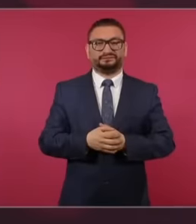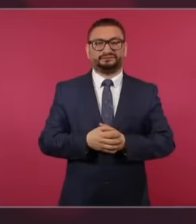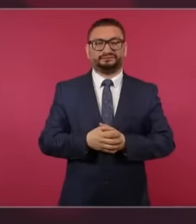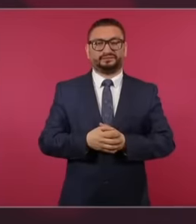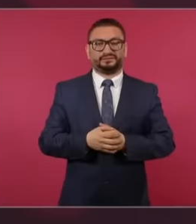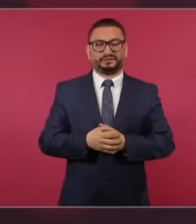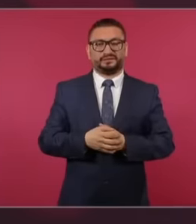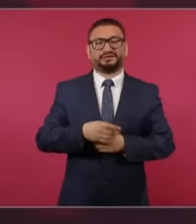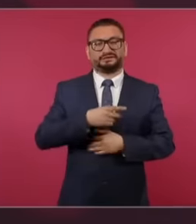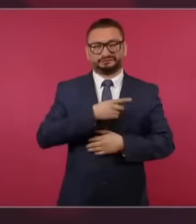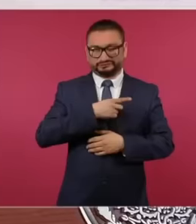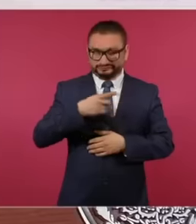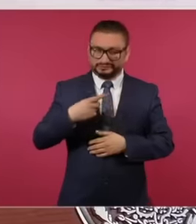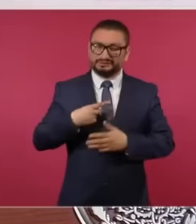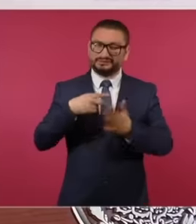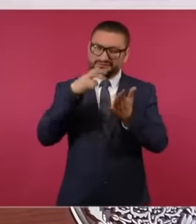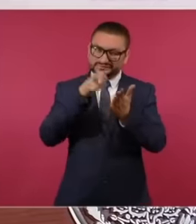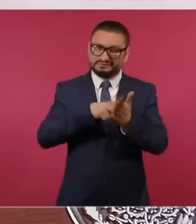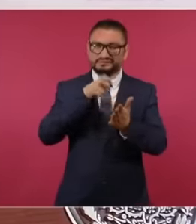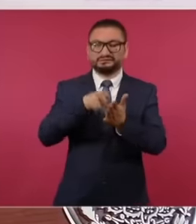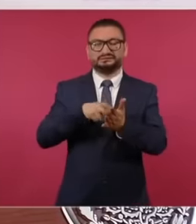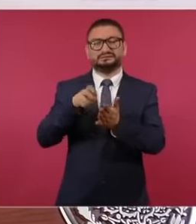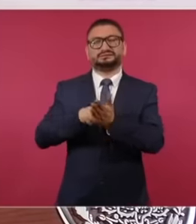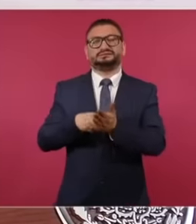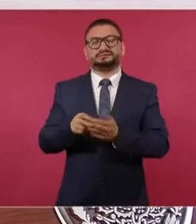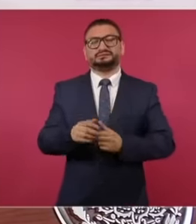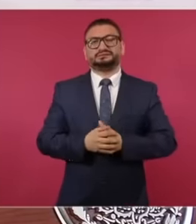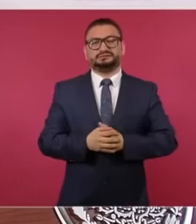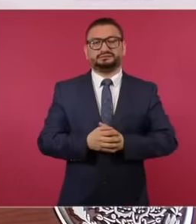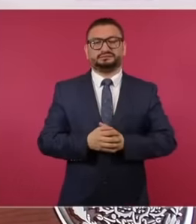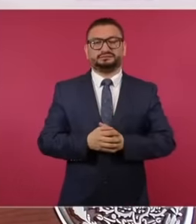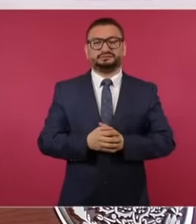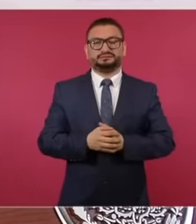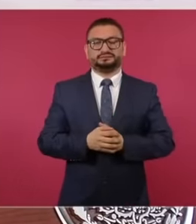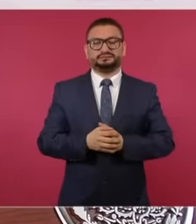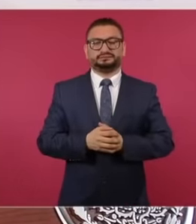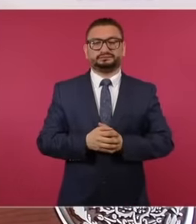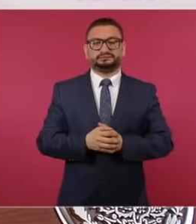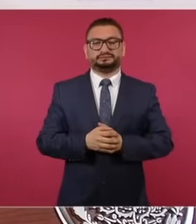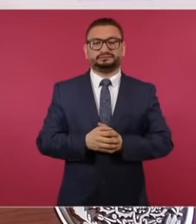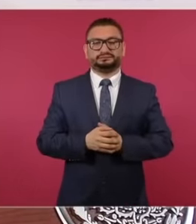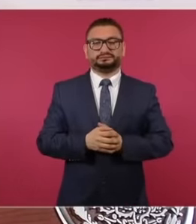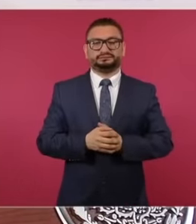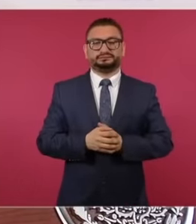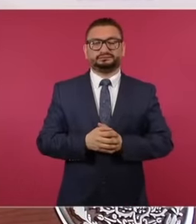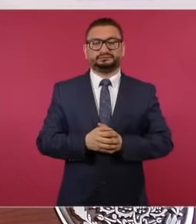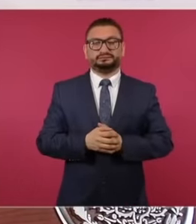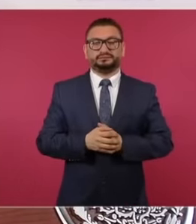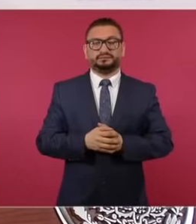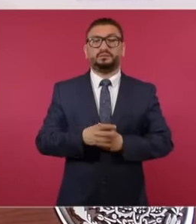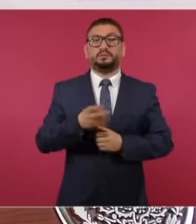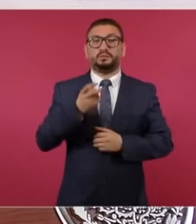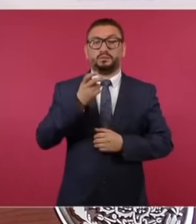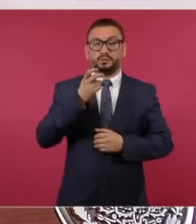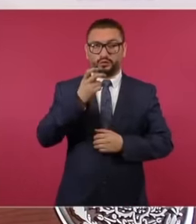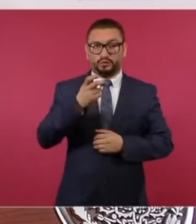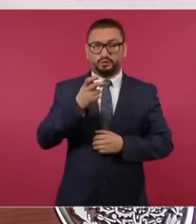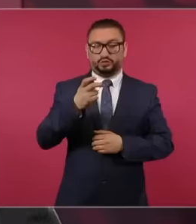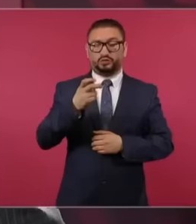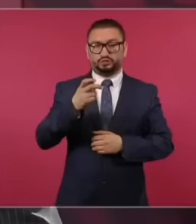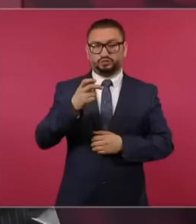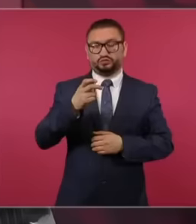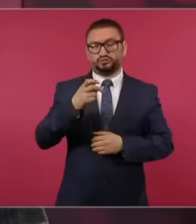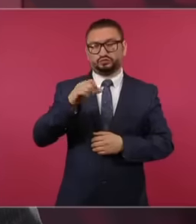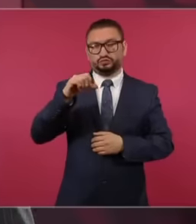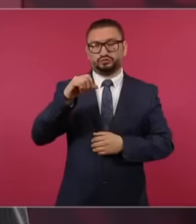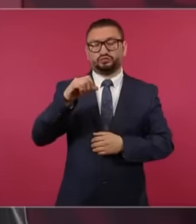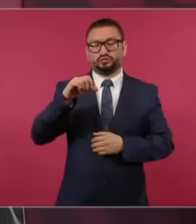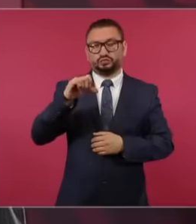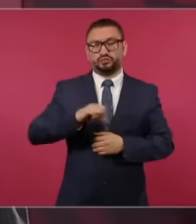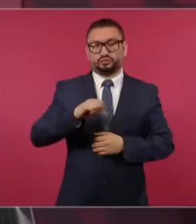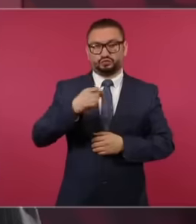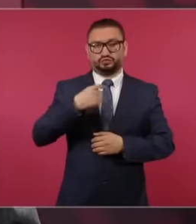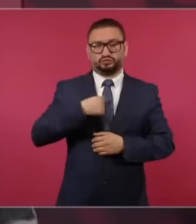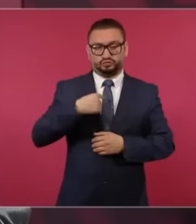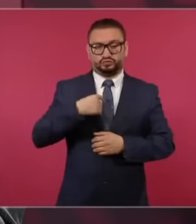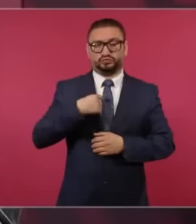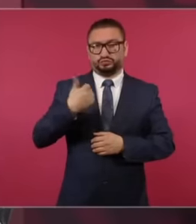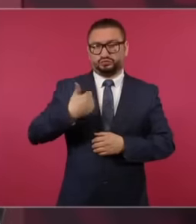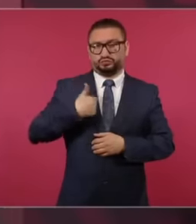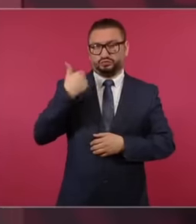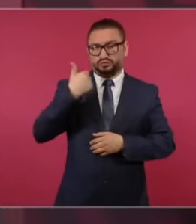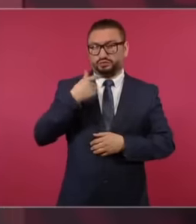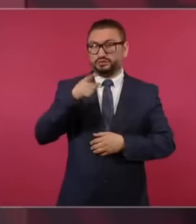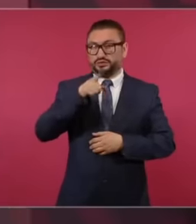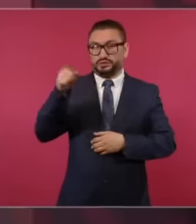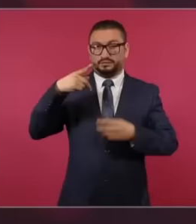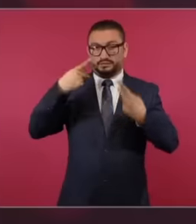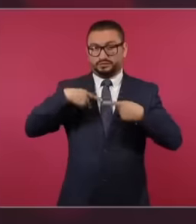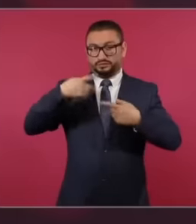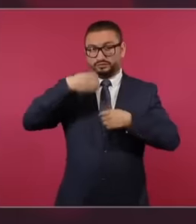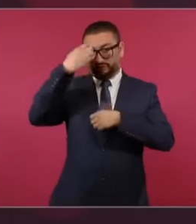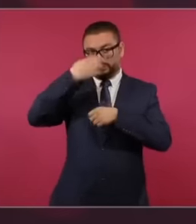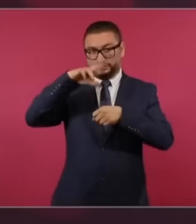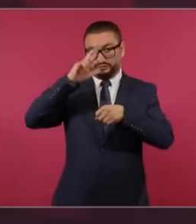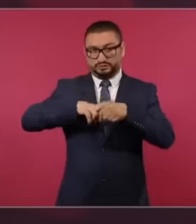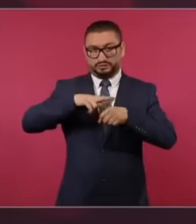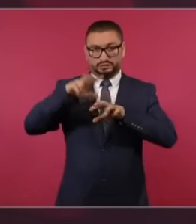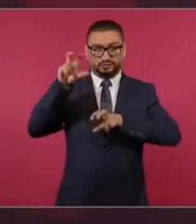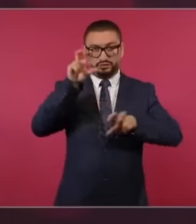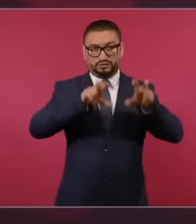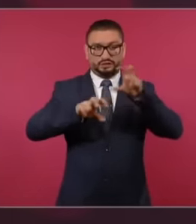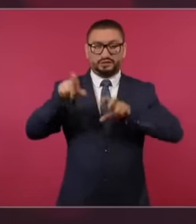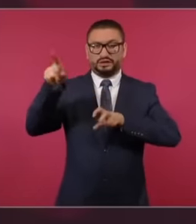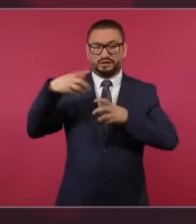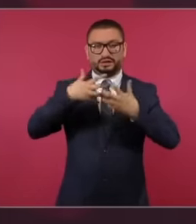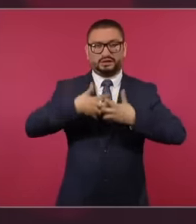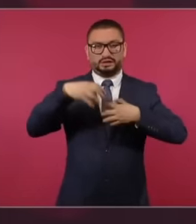be corrected. I take this opportunity to tell these foreign investors who have companies